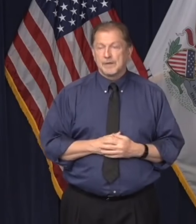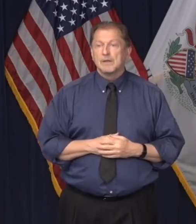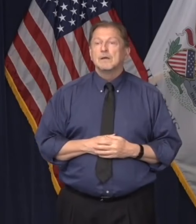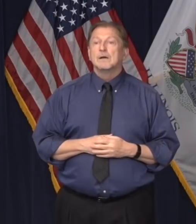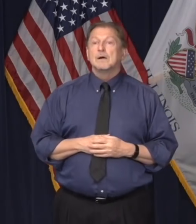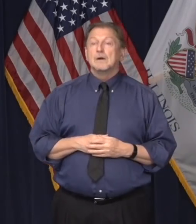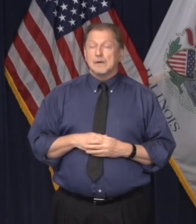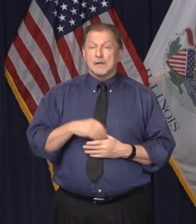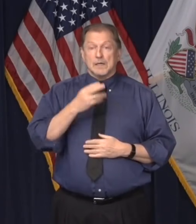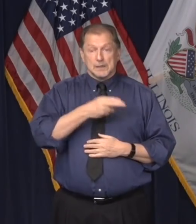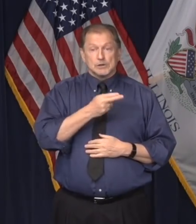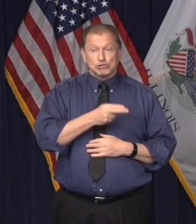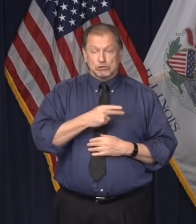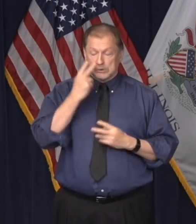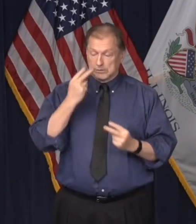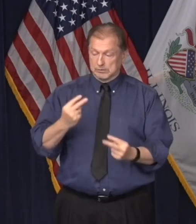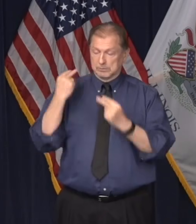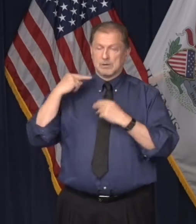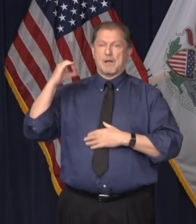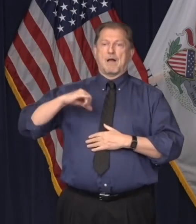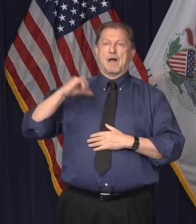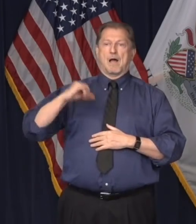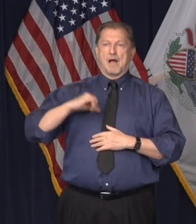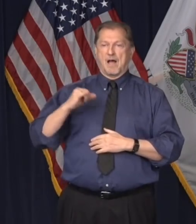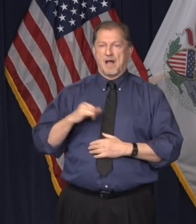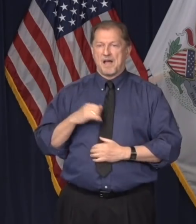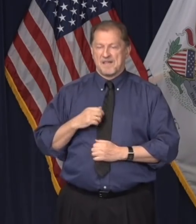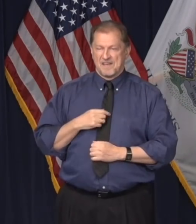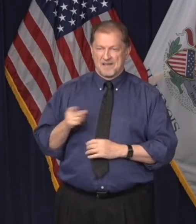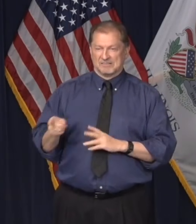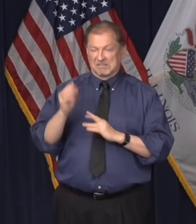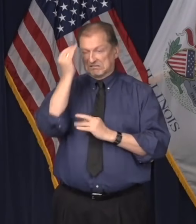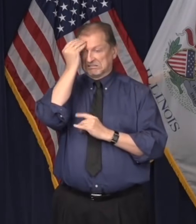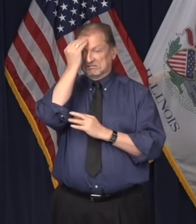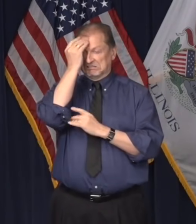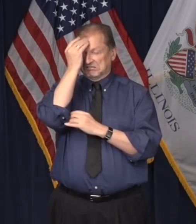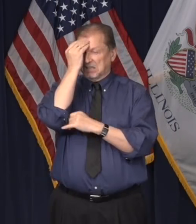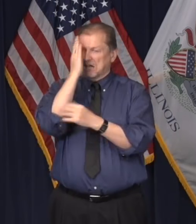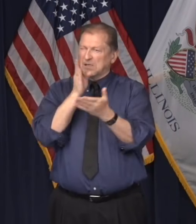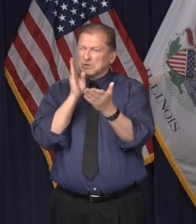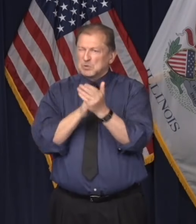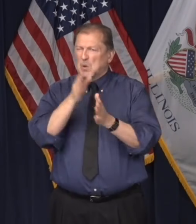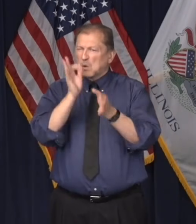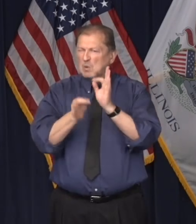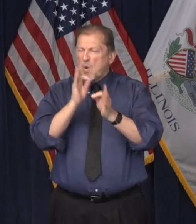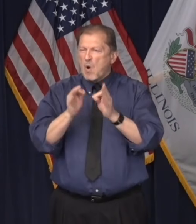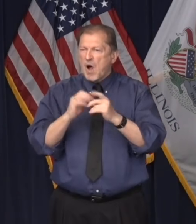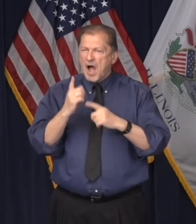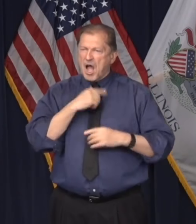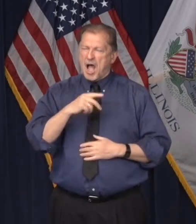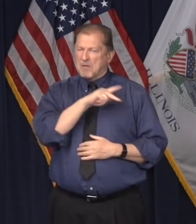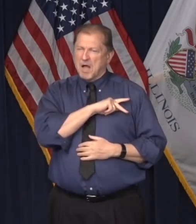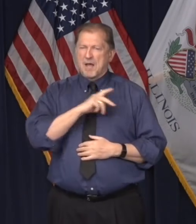TOGETHER TO KEEP PEOPLE SAFE. IT WILL ALSO REMEMBER THOSE WHO SO BLINDLY DEVOTED TO IDEOLOGY